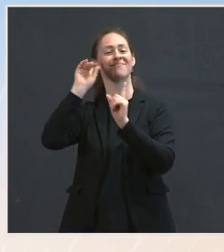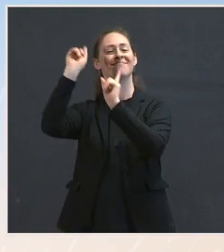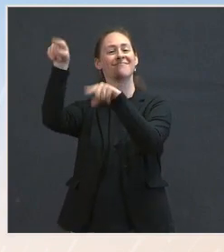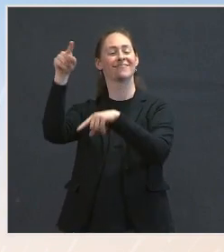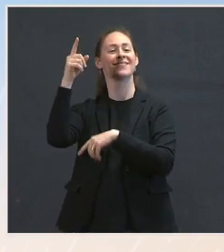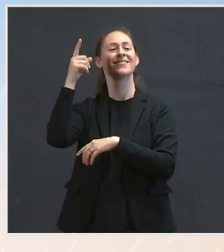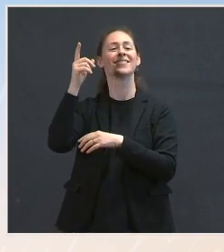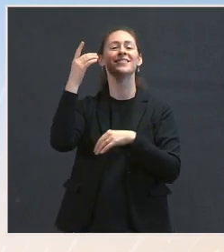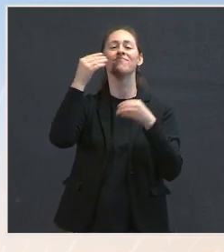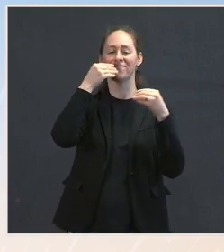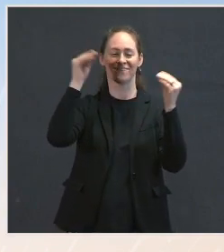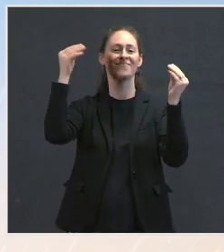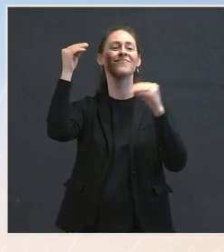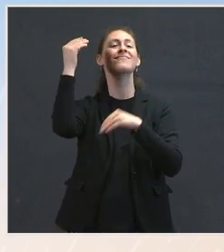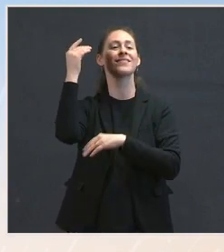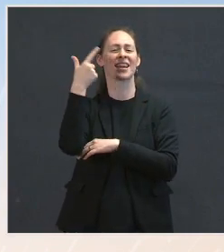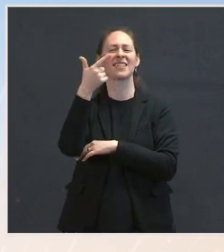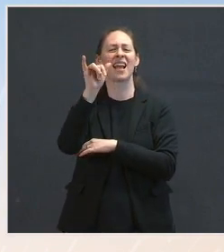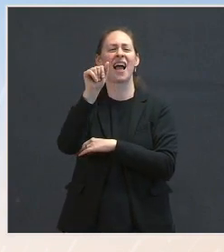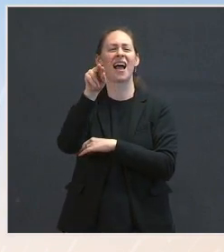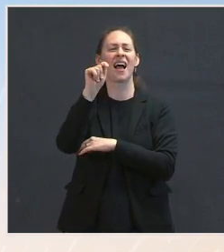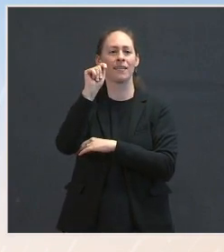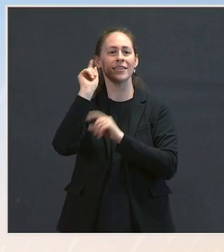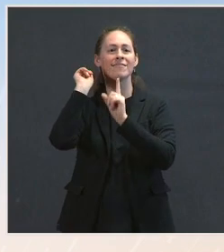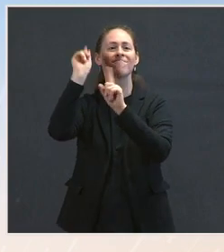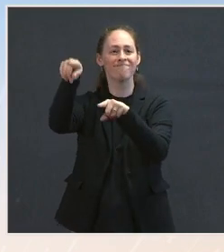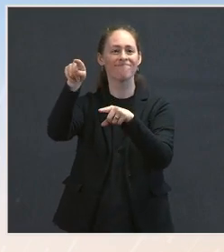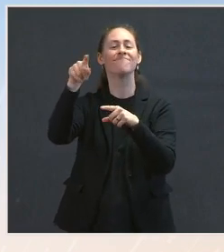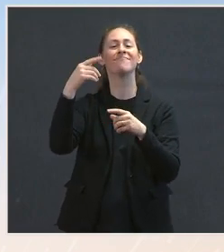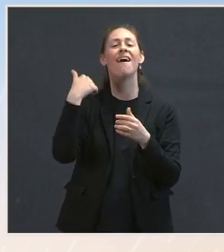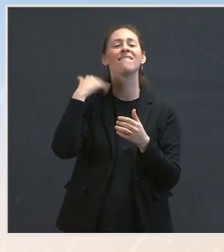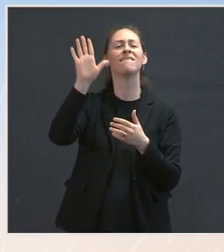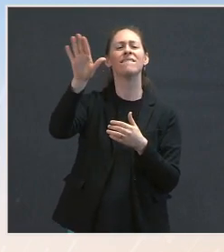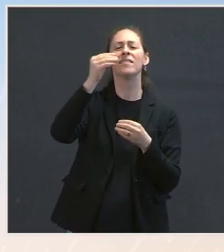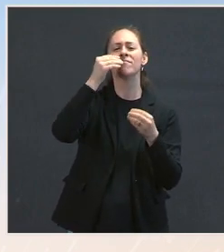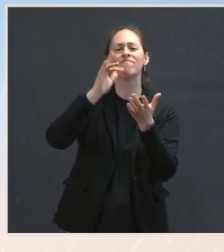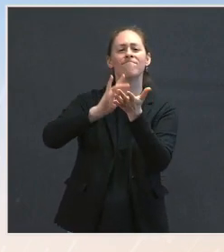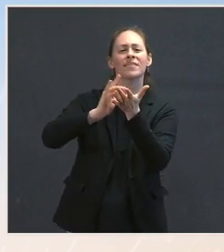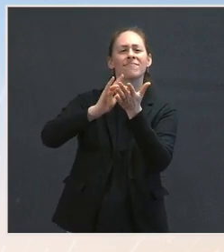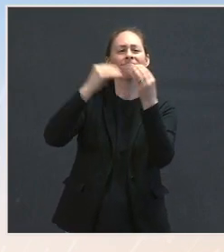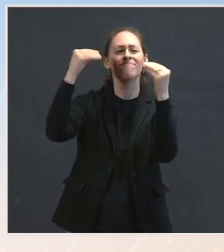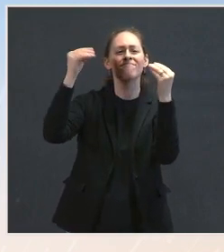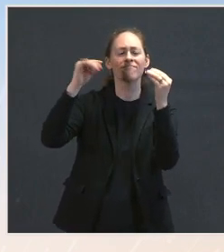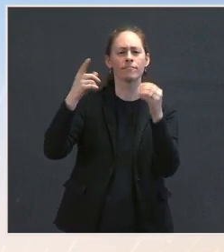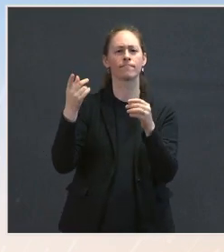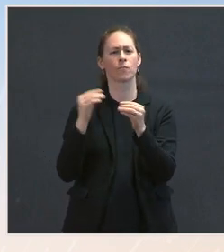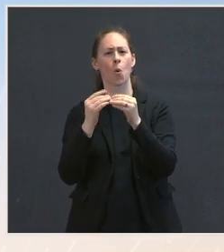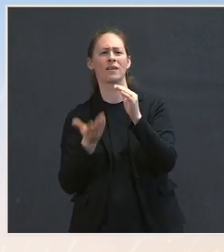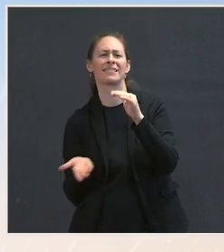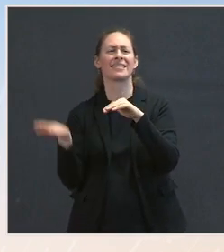federal Retail Pharmacy Program. The program is increasing access to COVID-19 vaccines across the country.